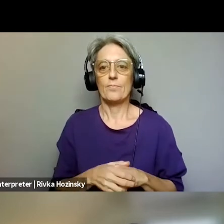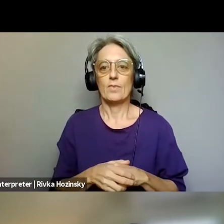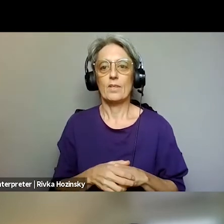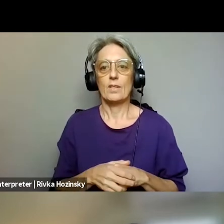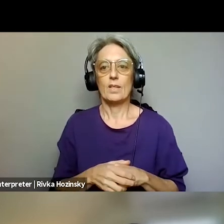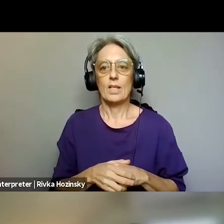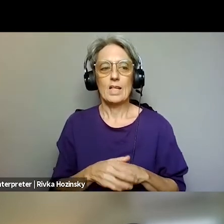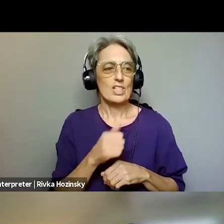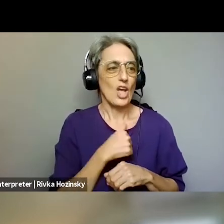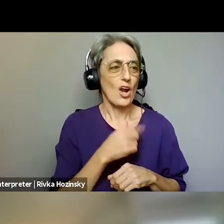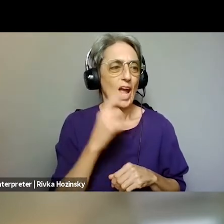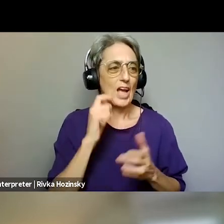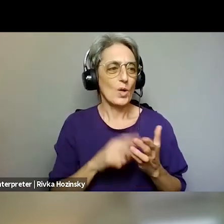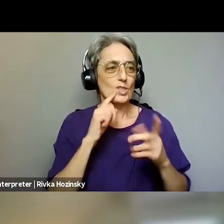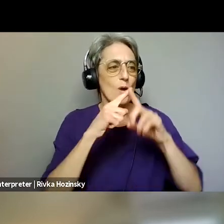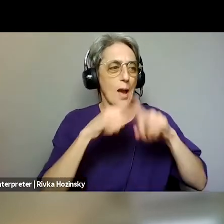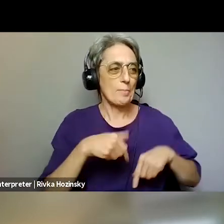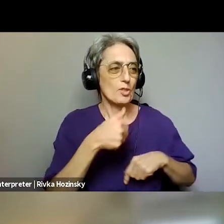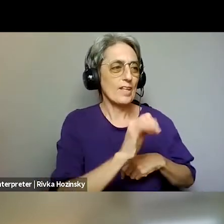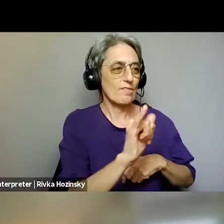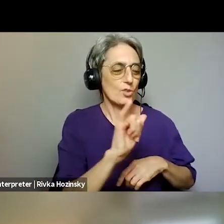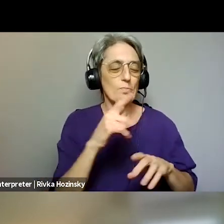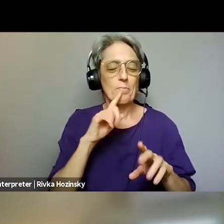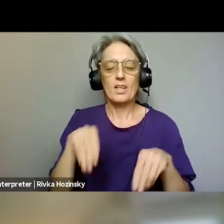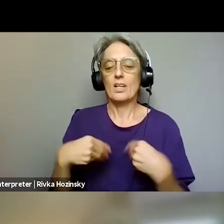as well. I can just provide a brief example of some of the things that we’ve tried to do.